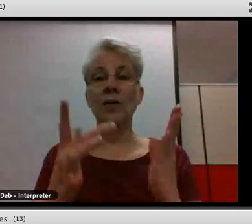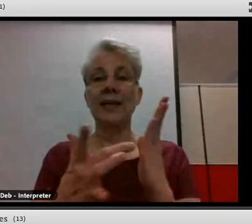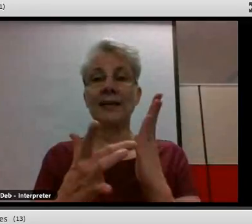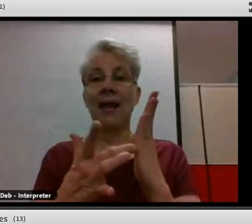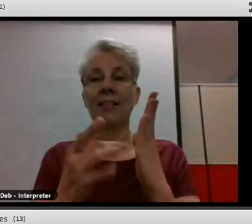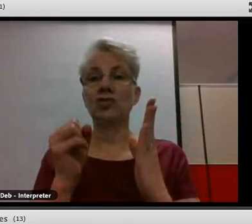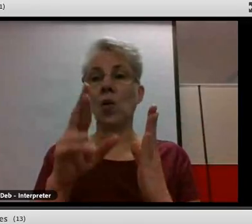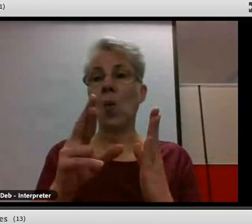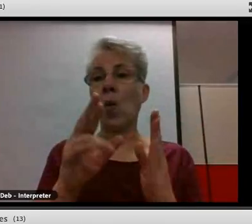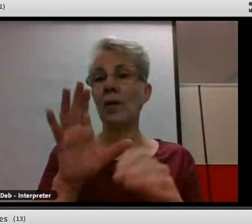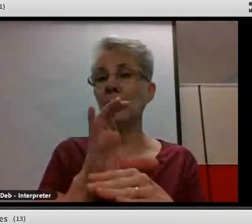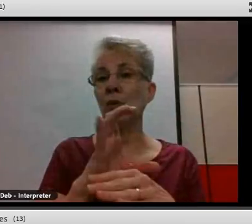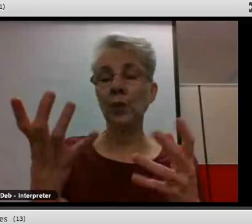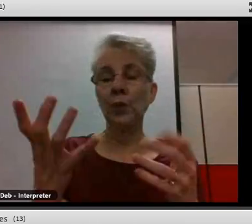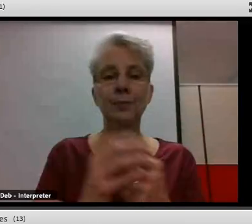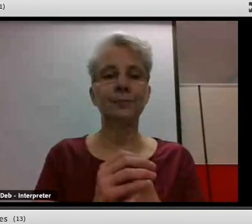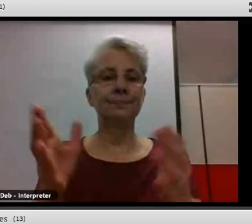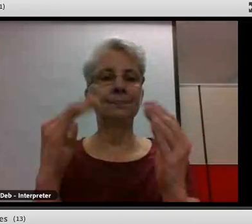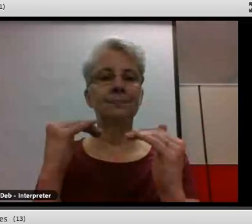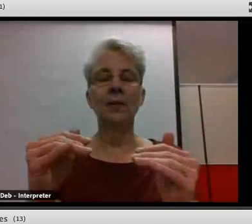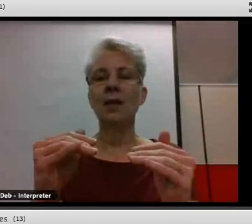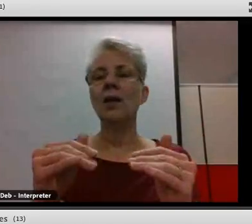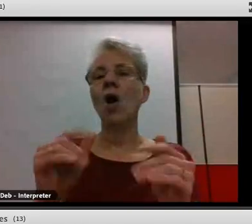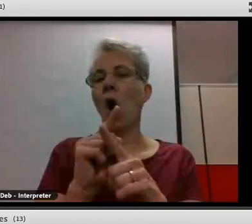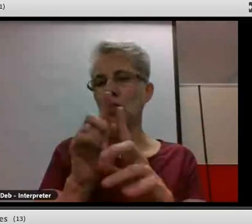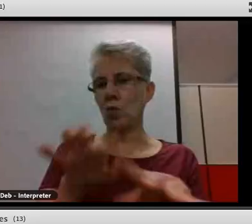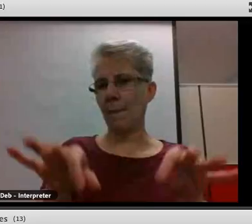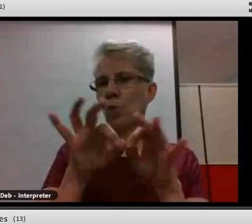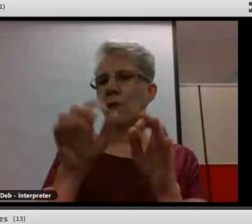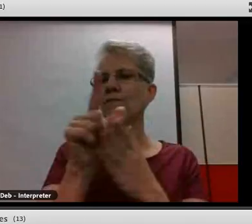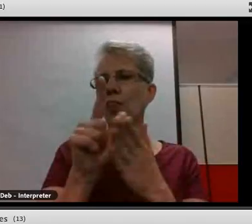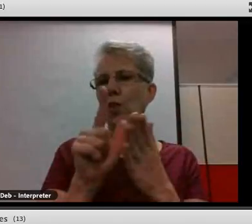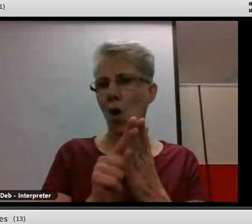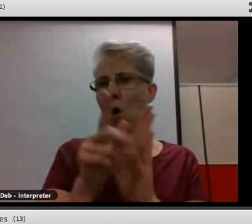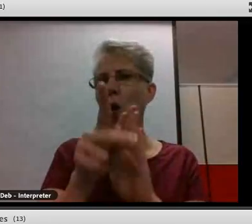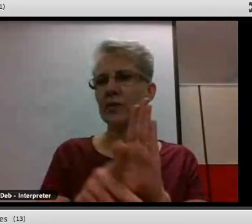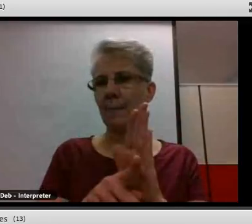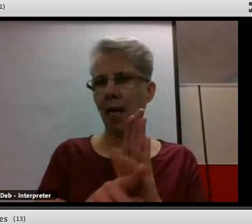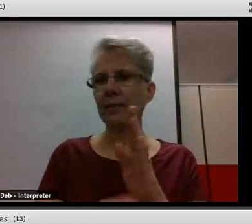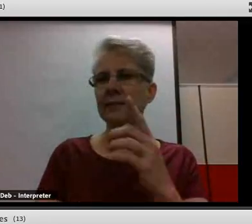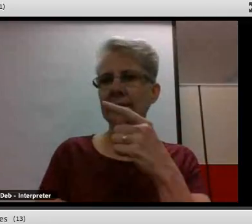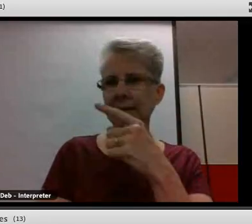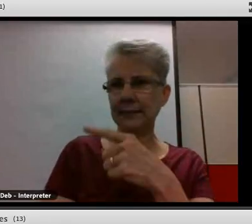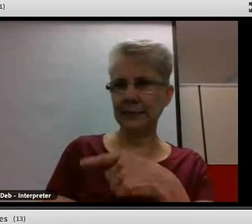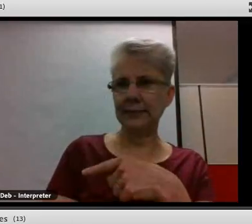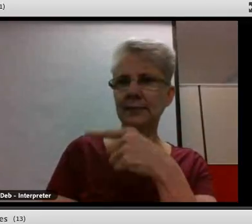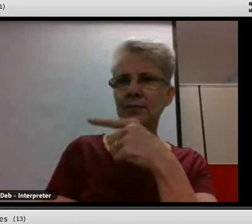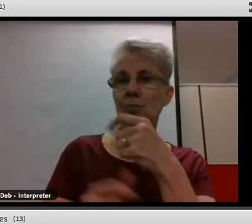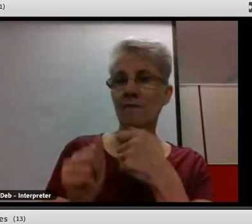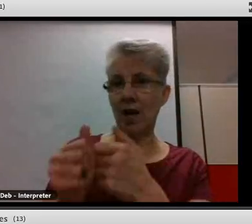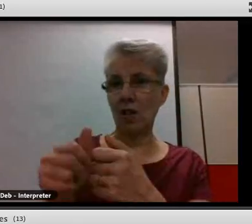I just wanted to give you a couple of examples of what not to do.